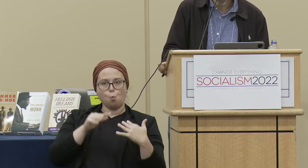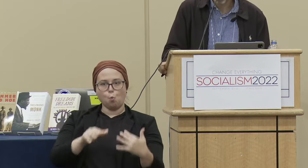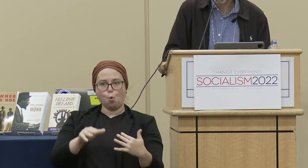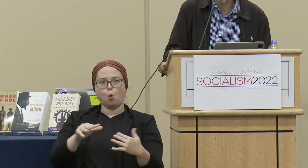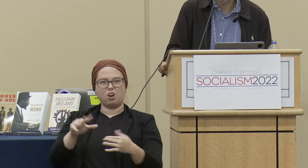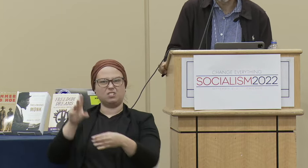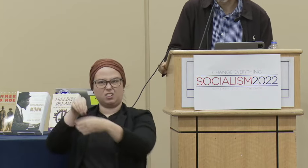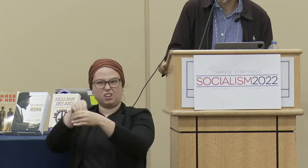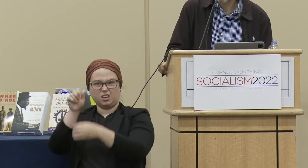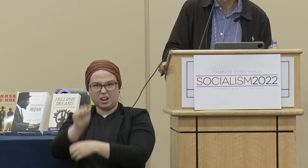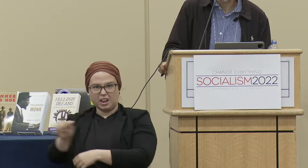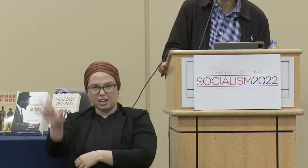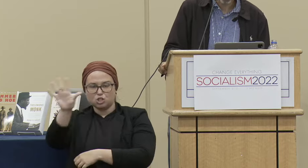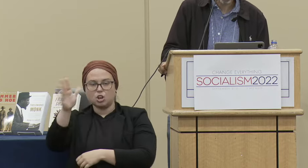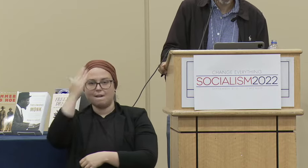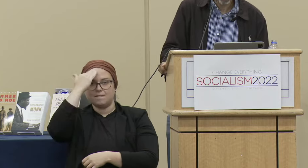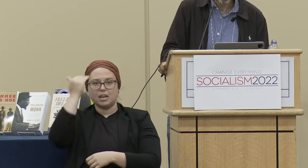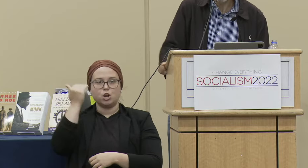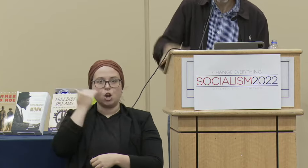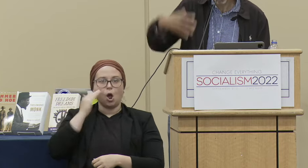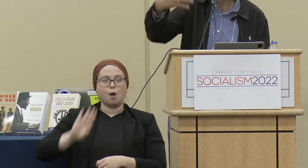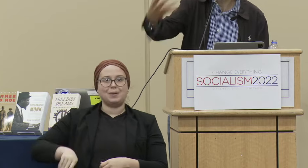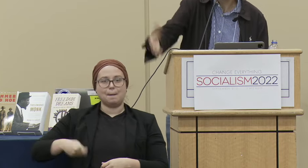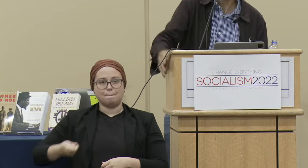also, it ignores the ways in which U.S. wars in Asia,